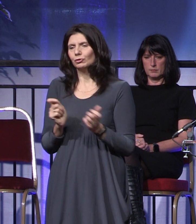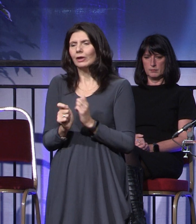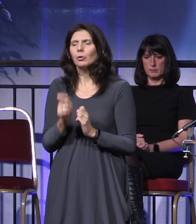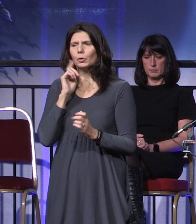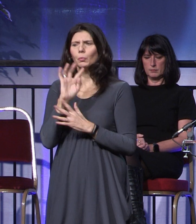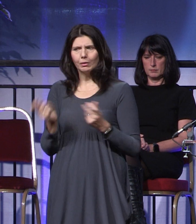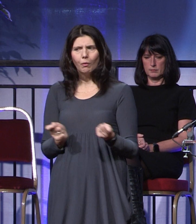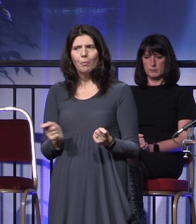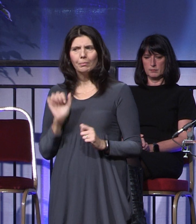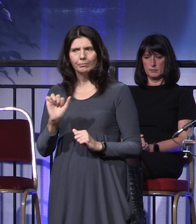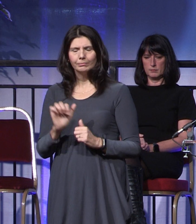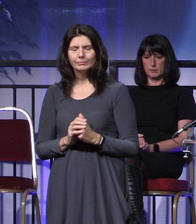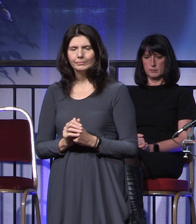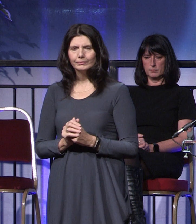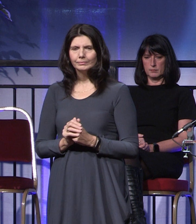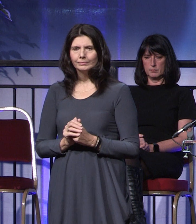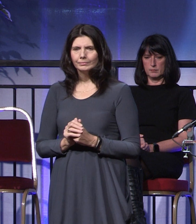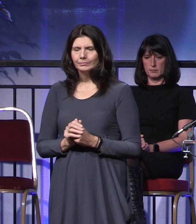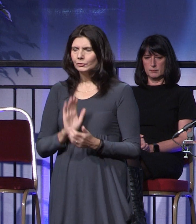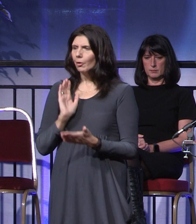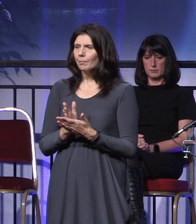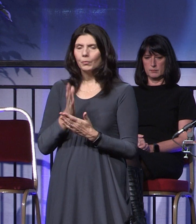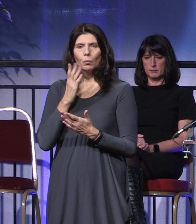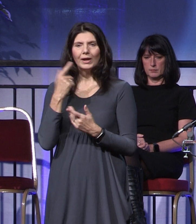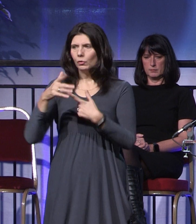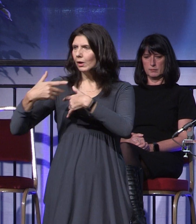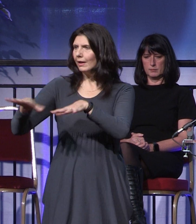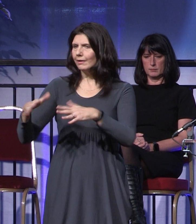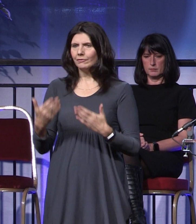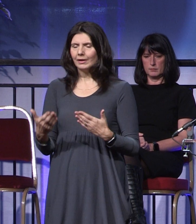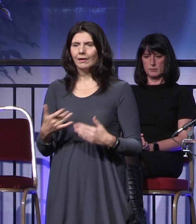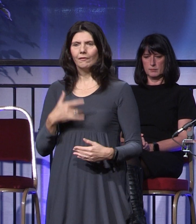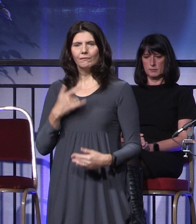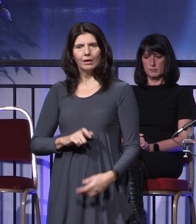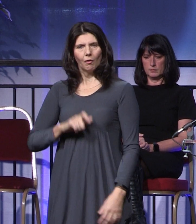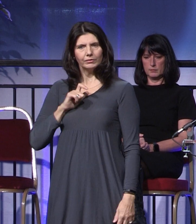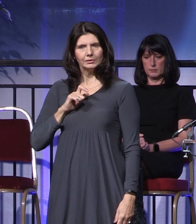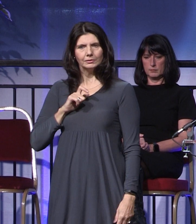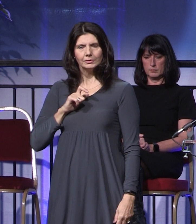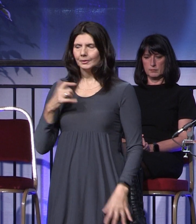therefore you should leave this hall today with confidence ambition and a